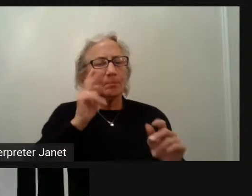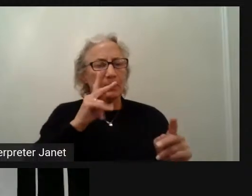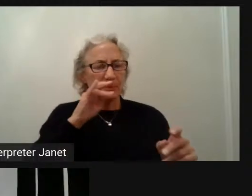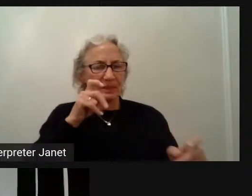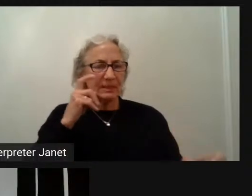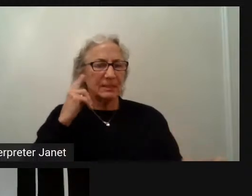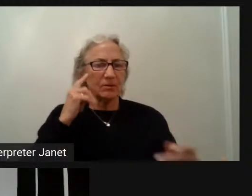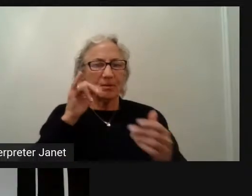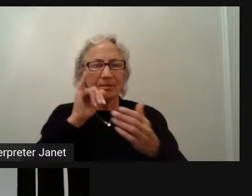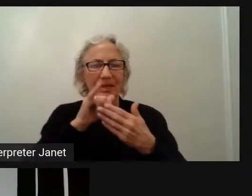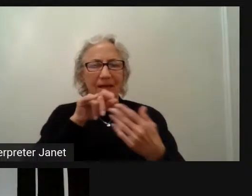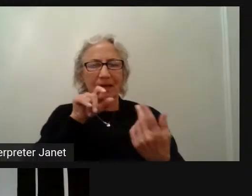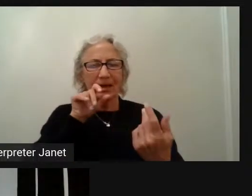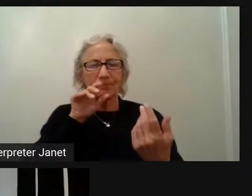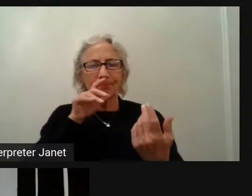accessibility that is a sign that it is a bad